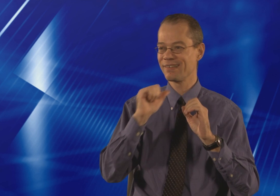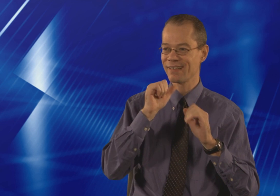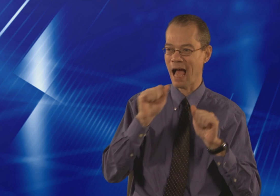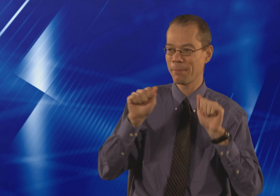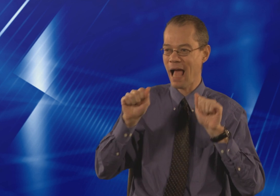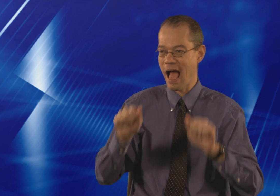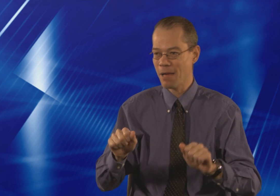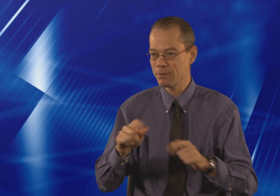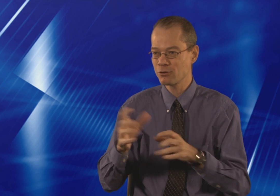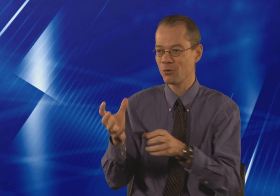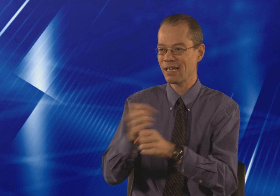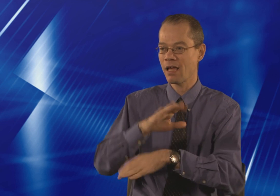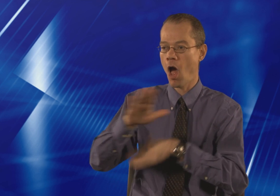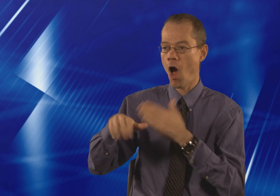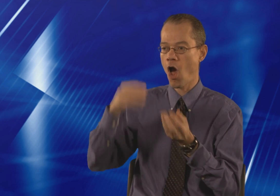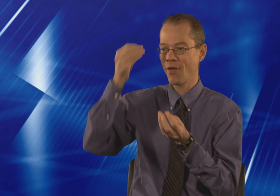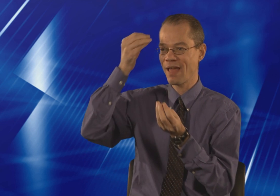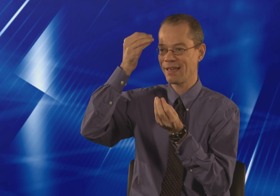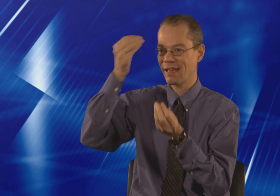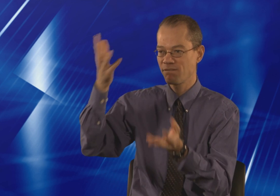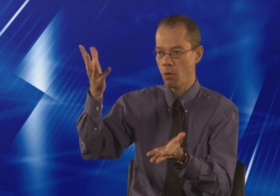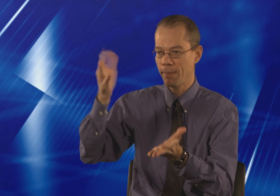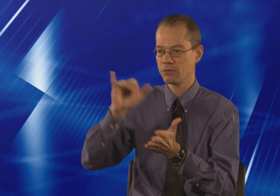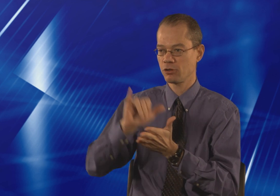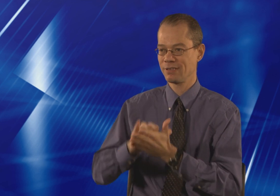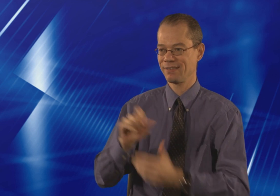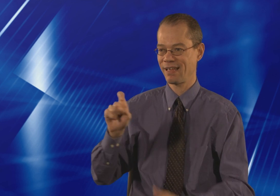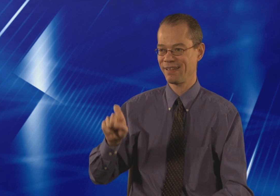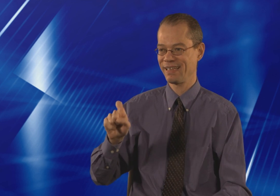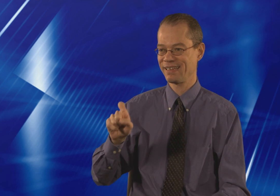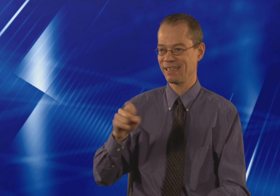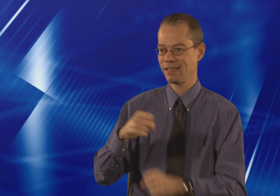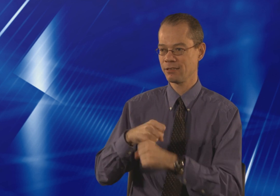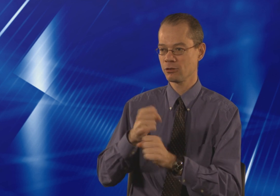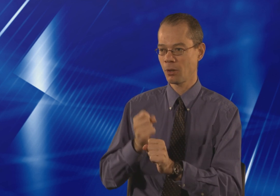not being able to get all of the information that they need.